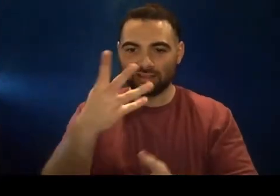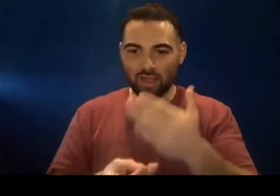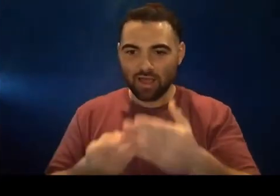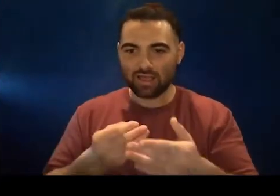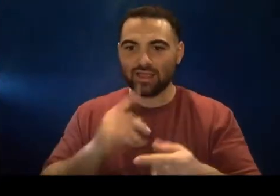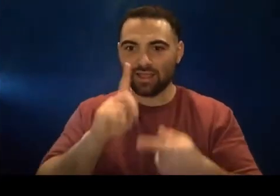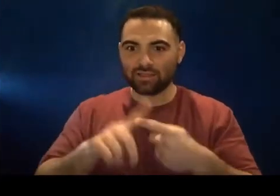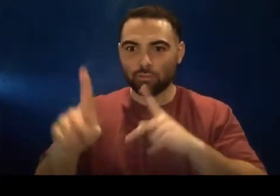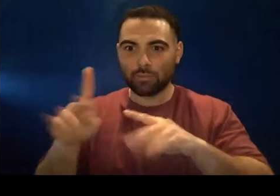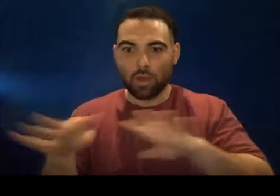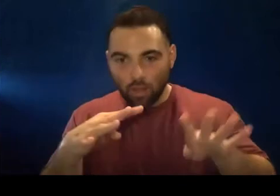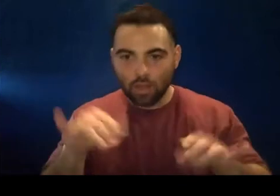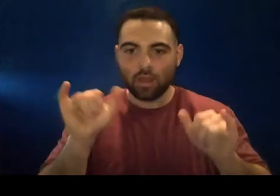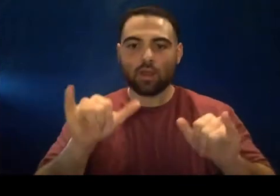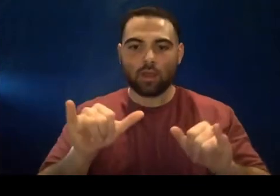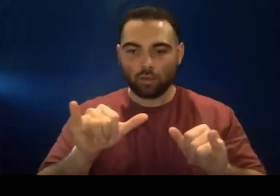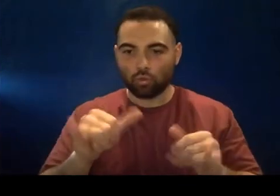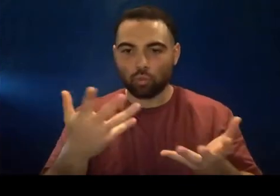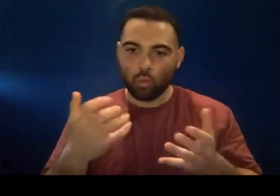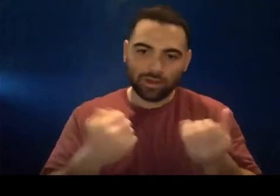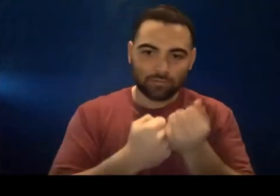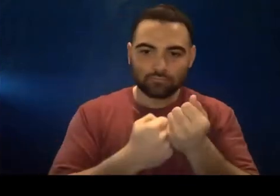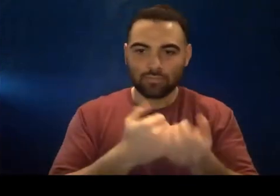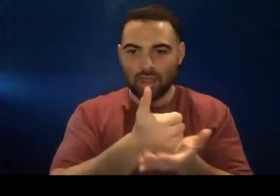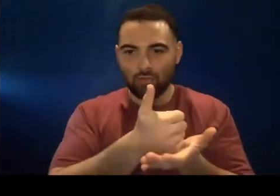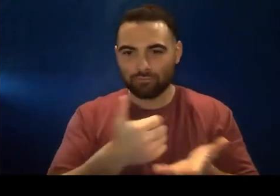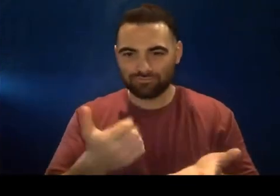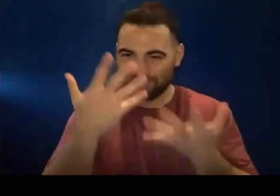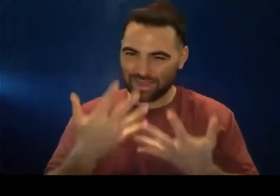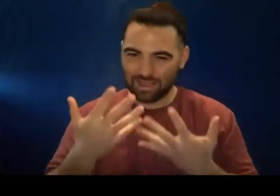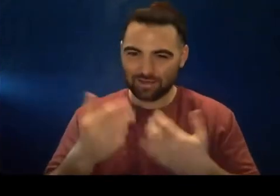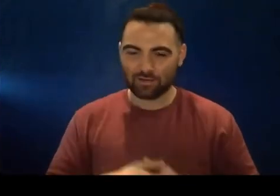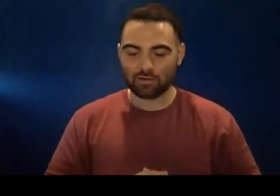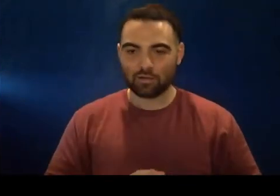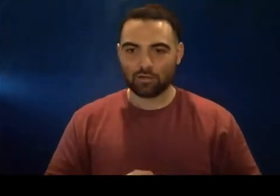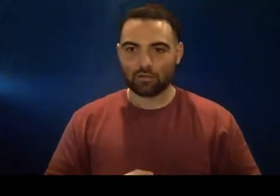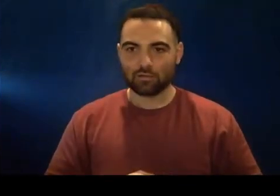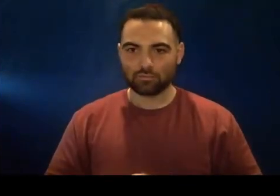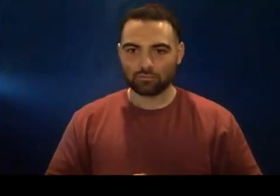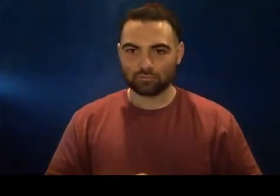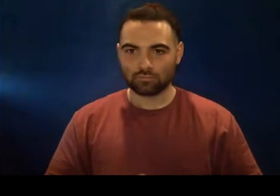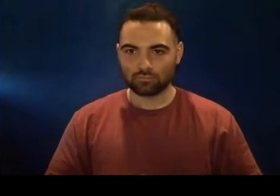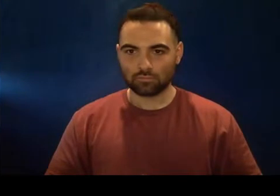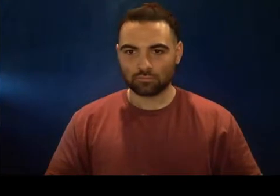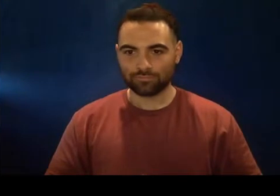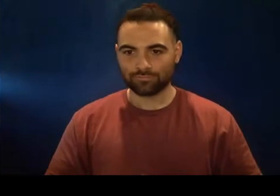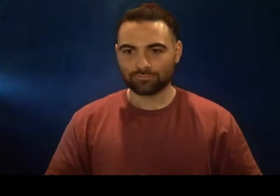and the cameras and news reports to this. Understandably, of course, that it becomes a bigger story,